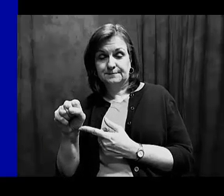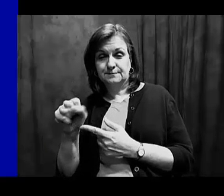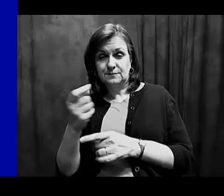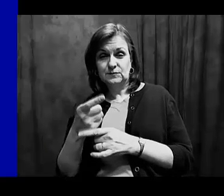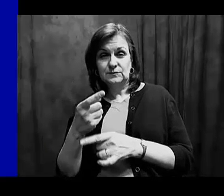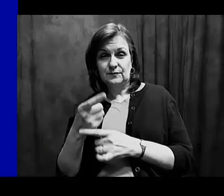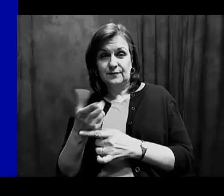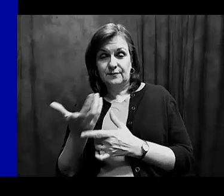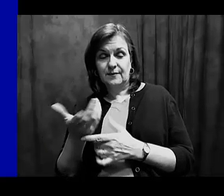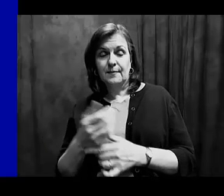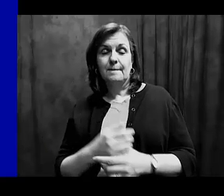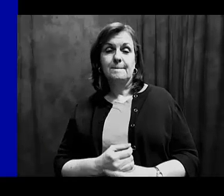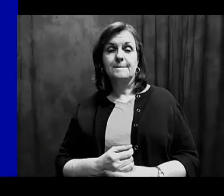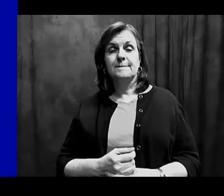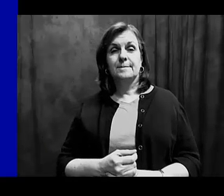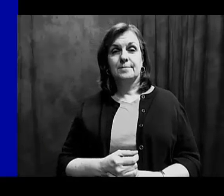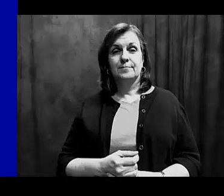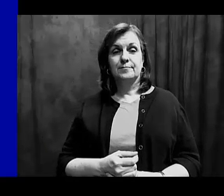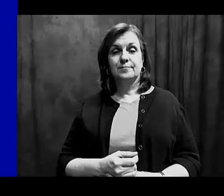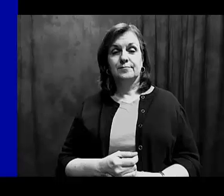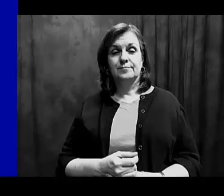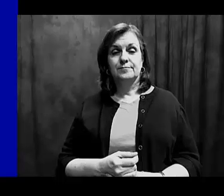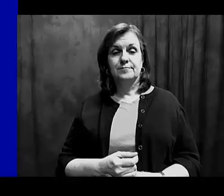other Cnidarians